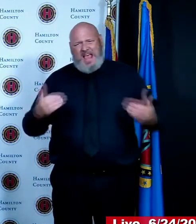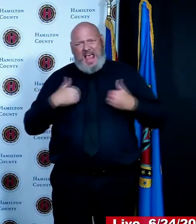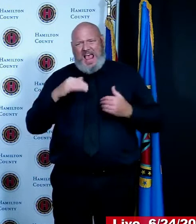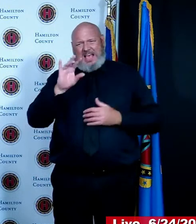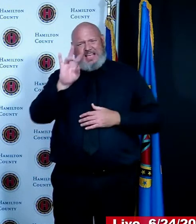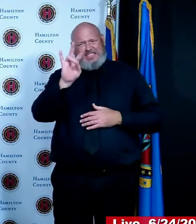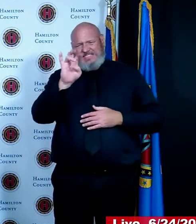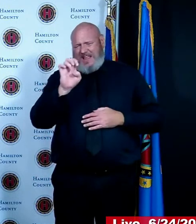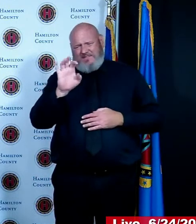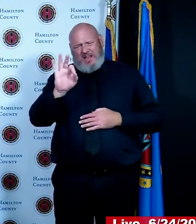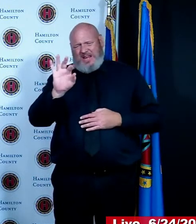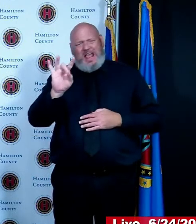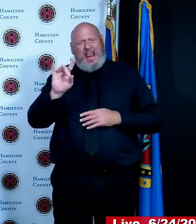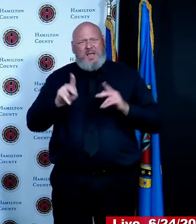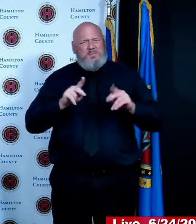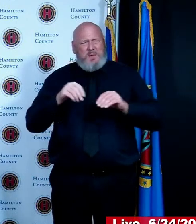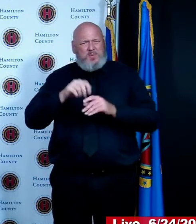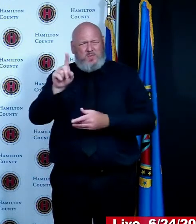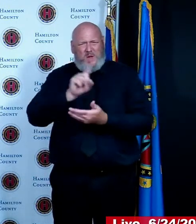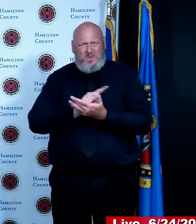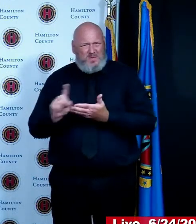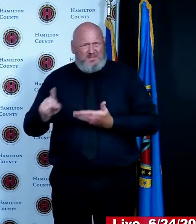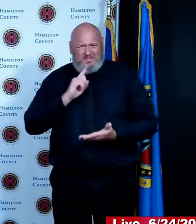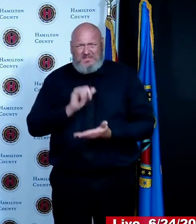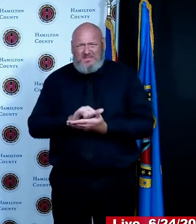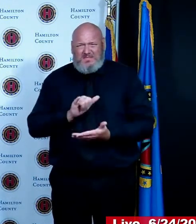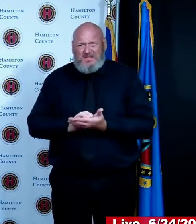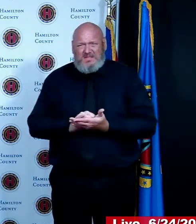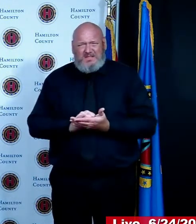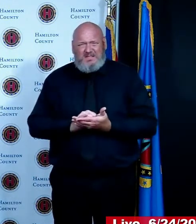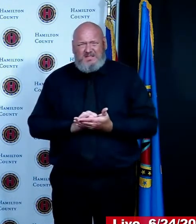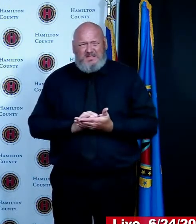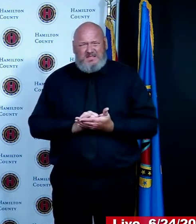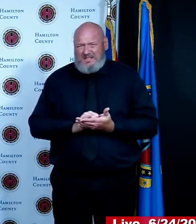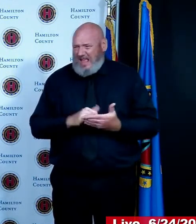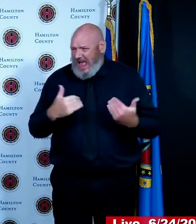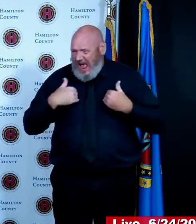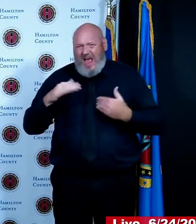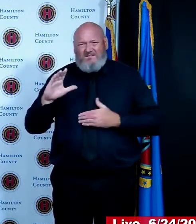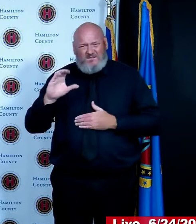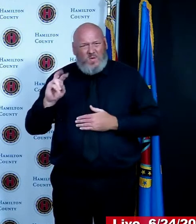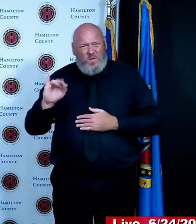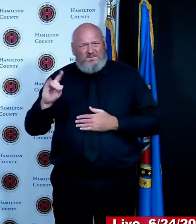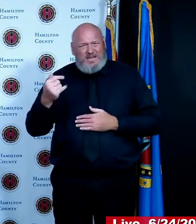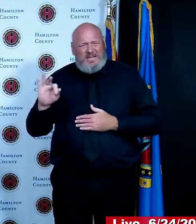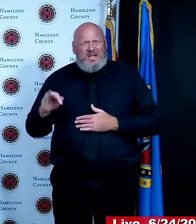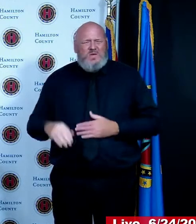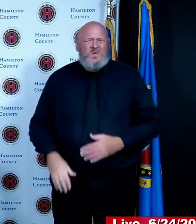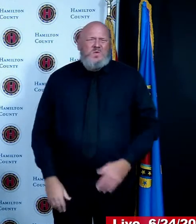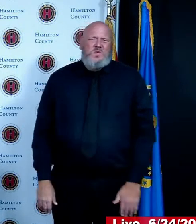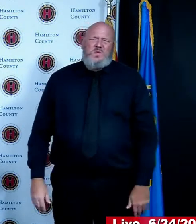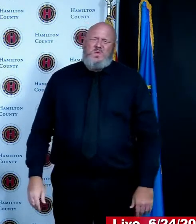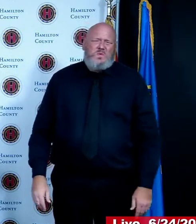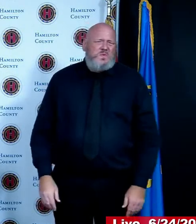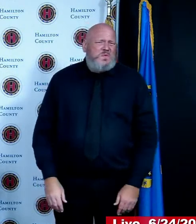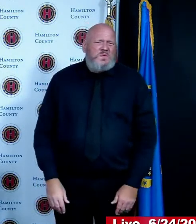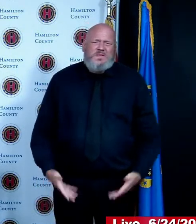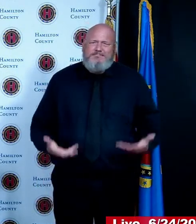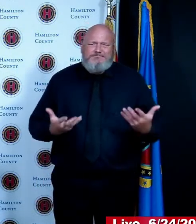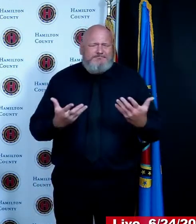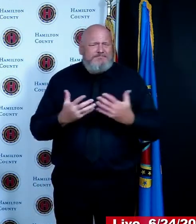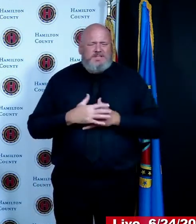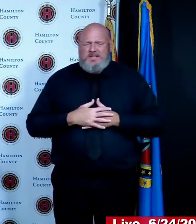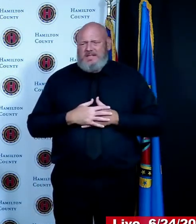biggest spike that's what I'm referring to just to be clear it looks like our